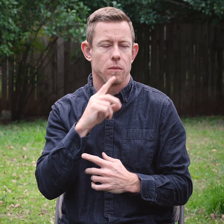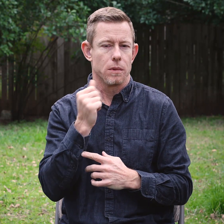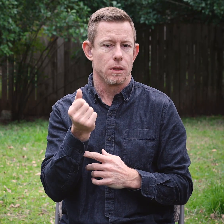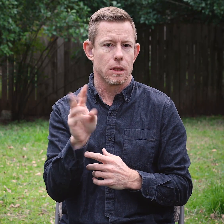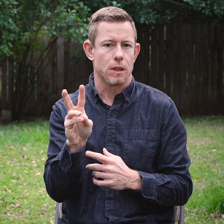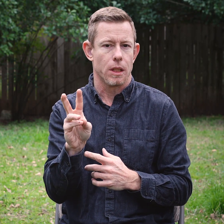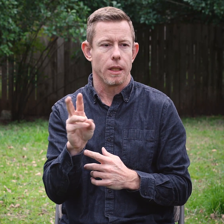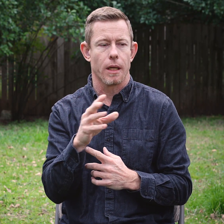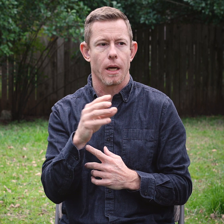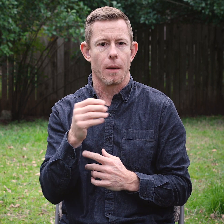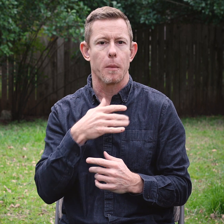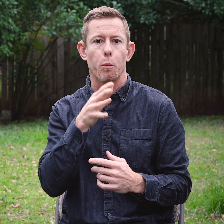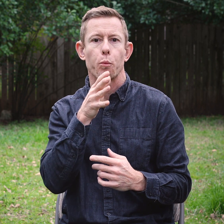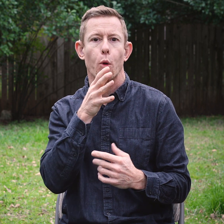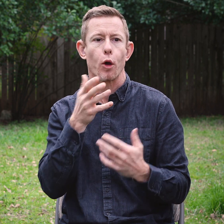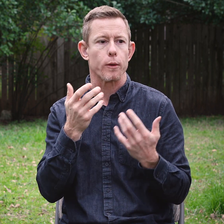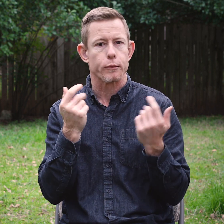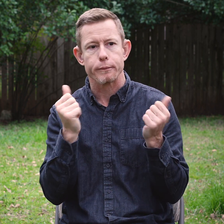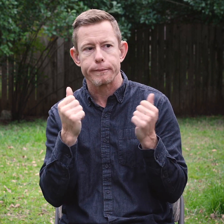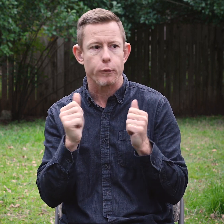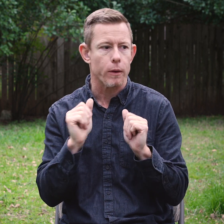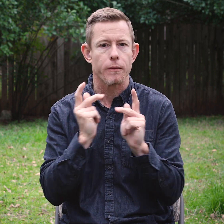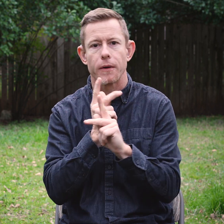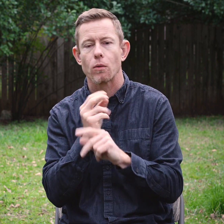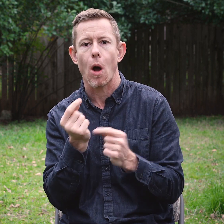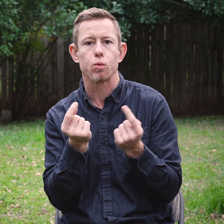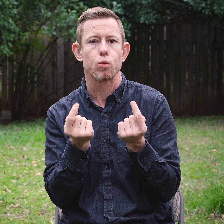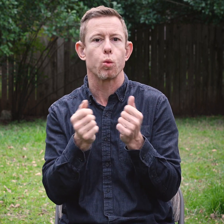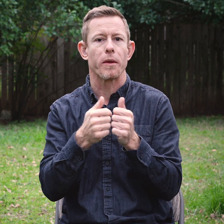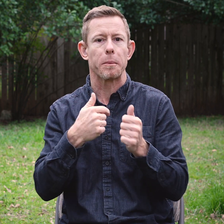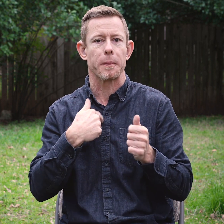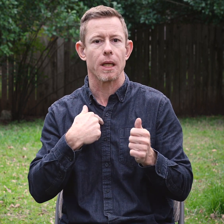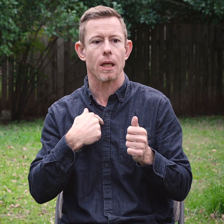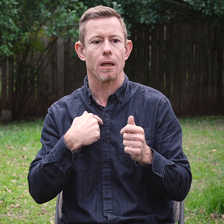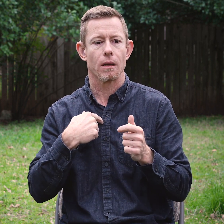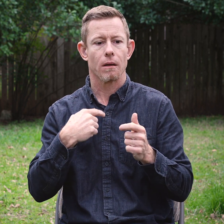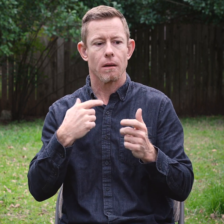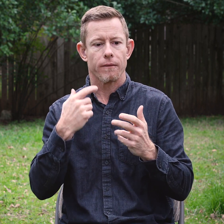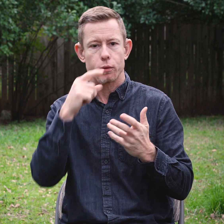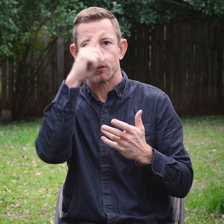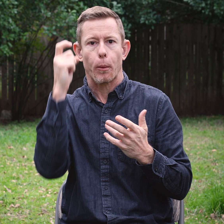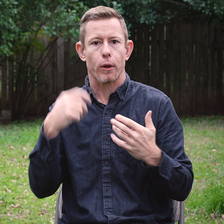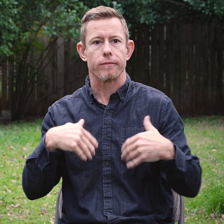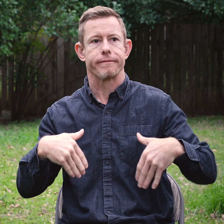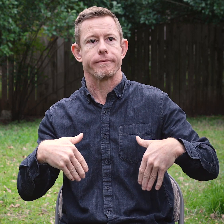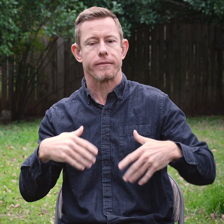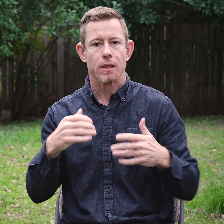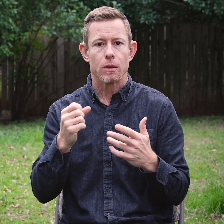In the summer of 1990, when I was 16, my mother was trying to figure out what to do with me so I wouldn’t just sit around all summer.